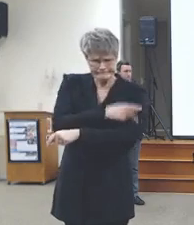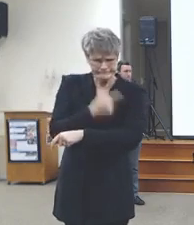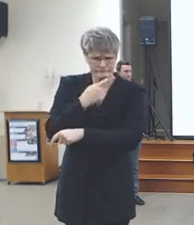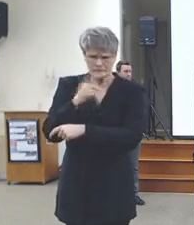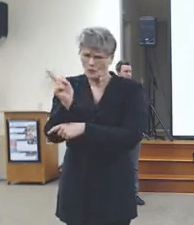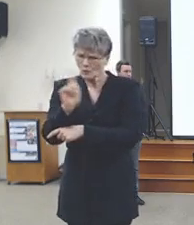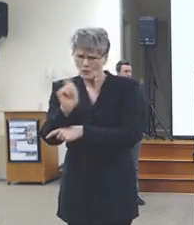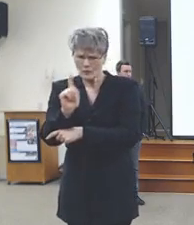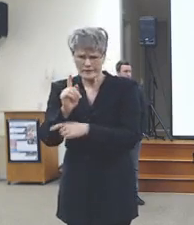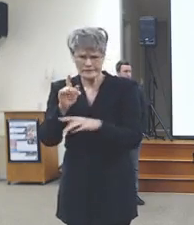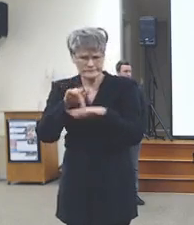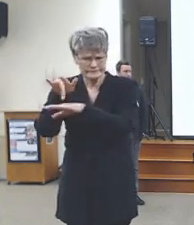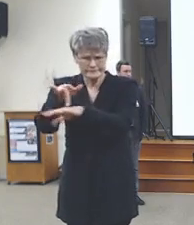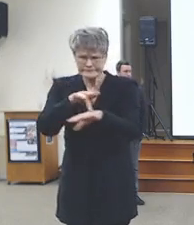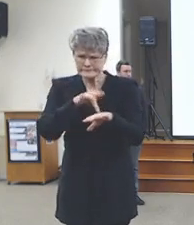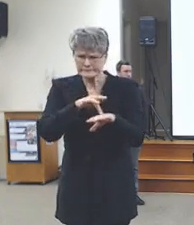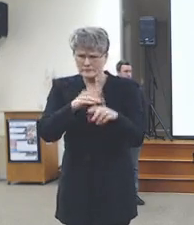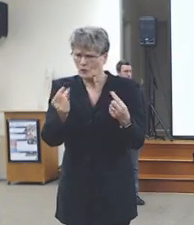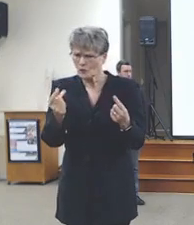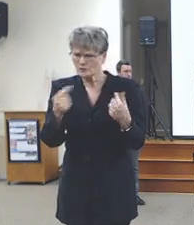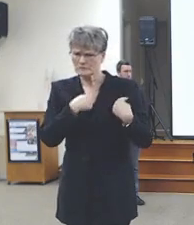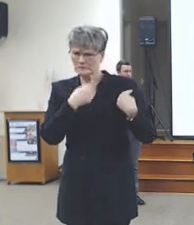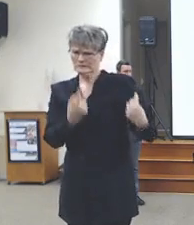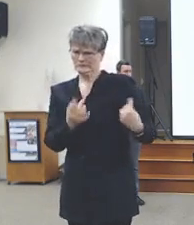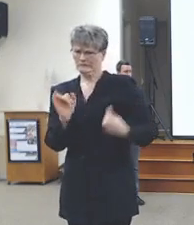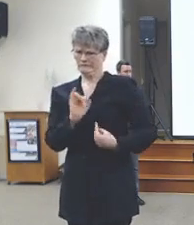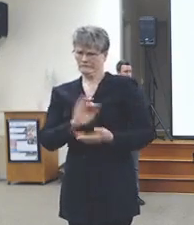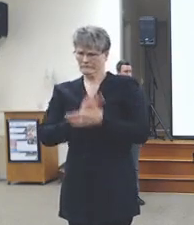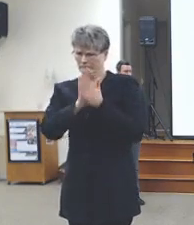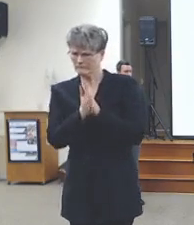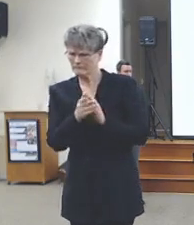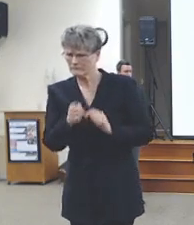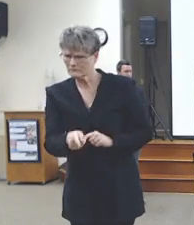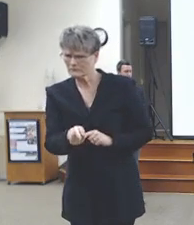that they became infected. Usually they take a few steps back from when that